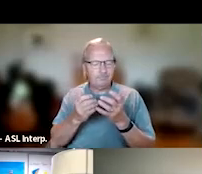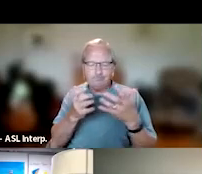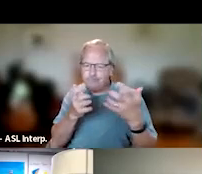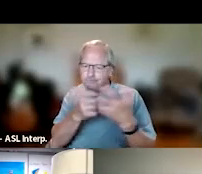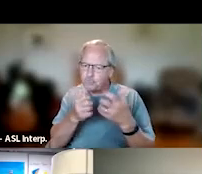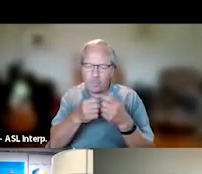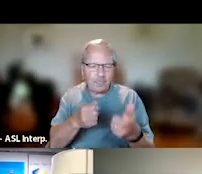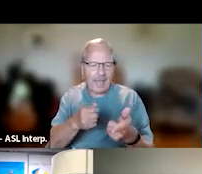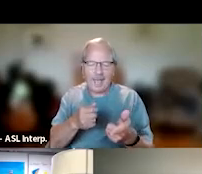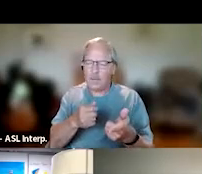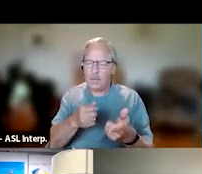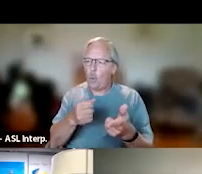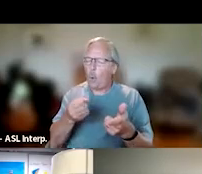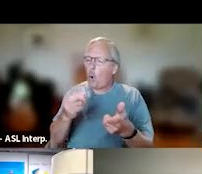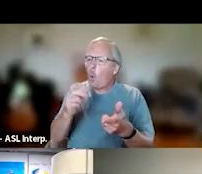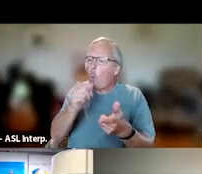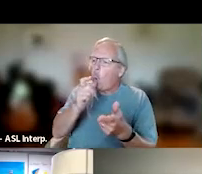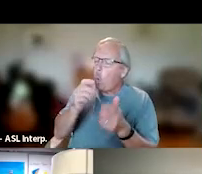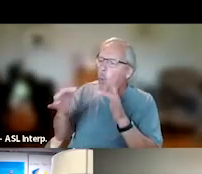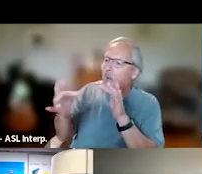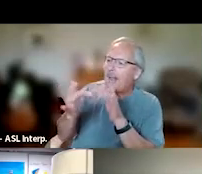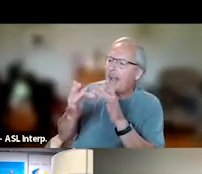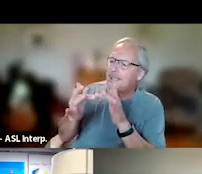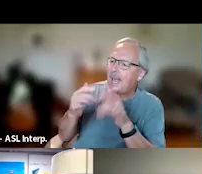we contact about this?